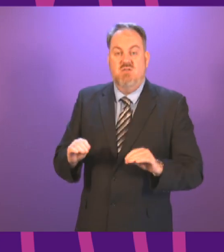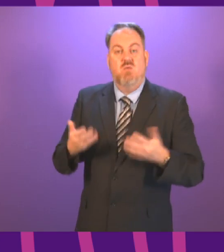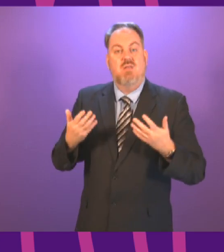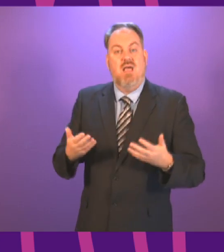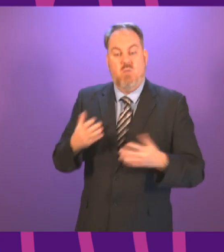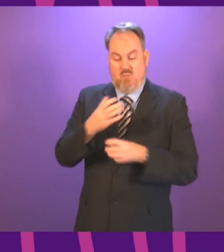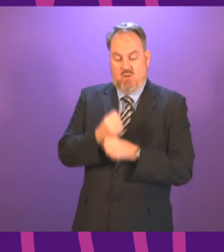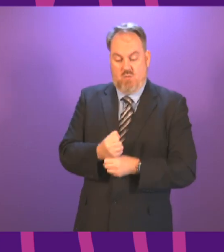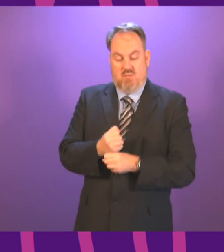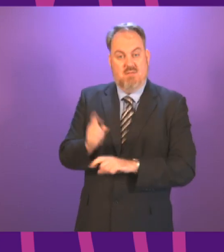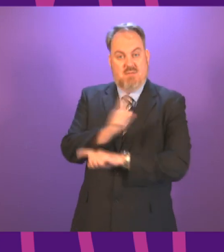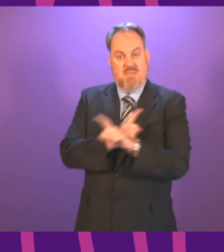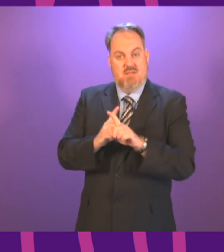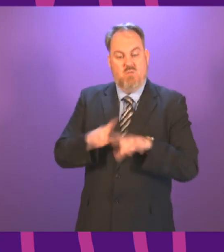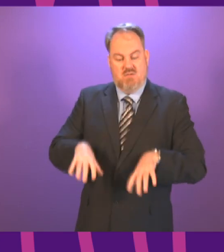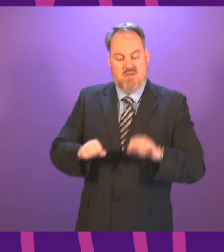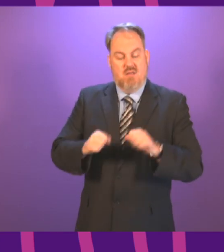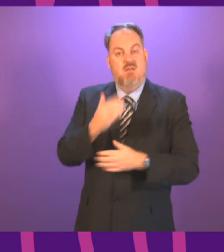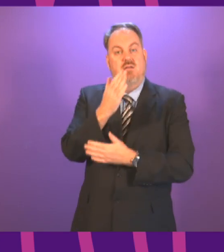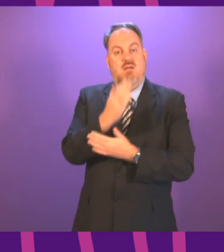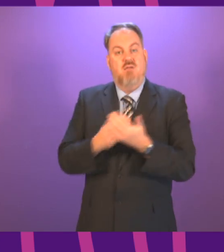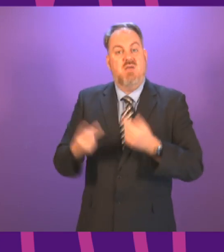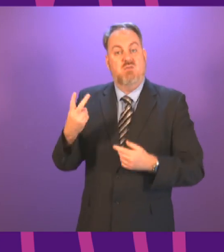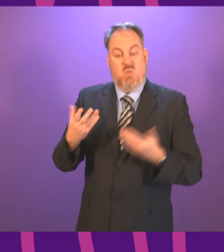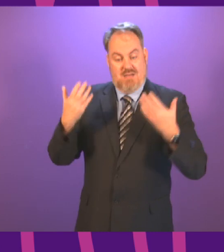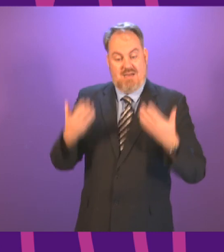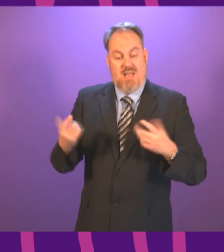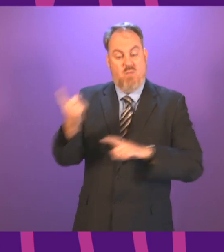10 minutes, but I am afraid that we must conclude there.